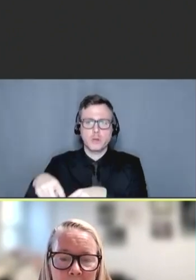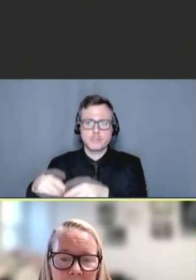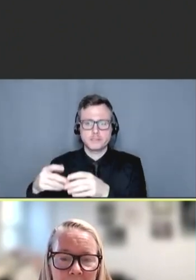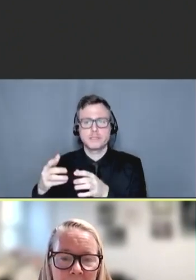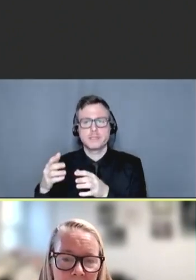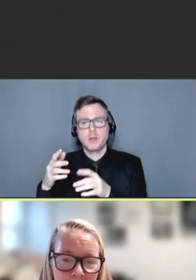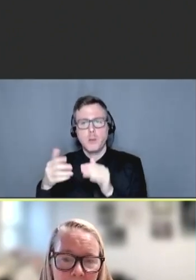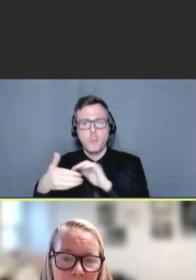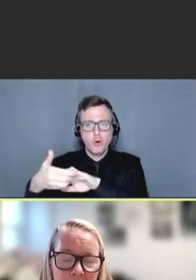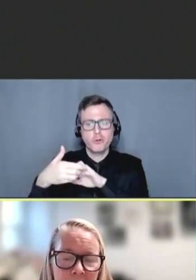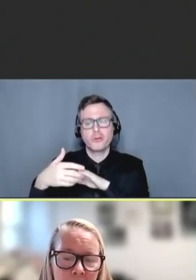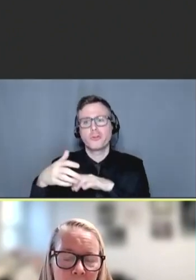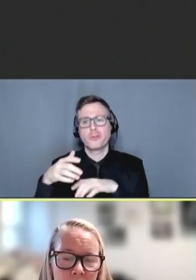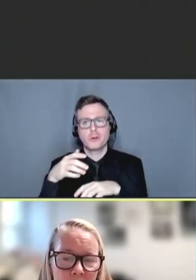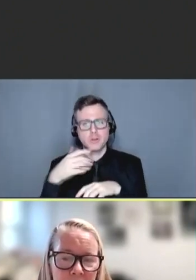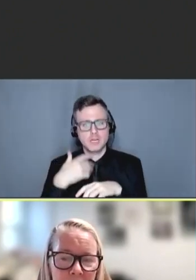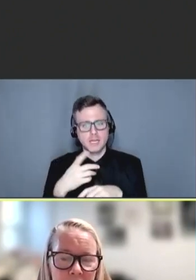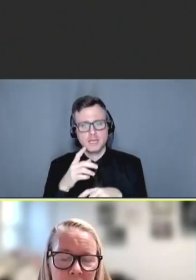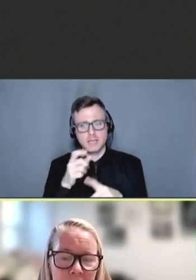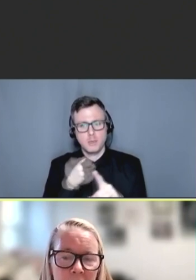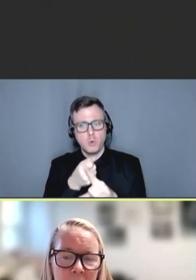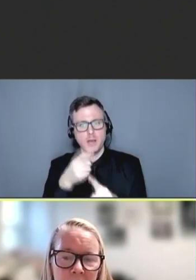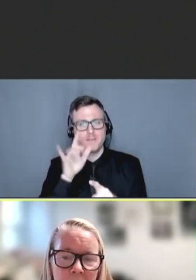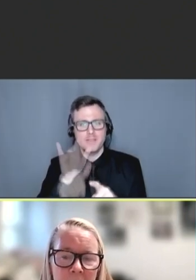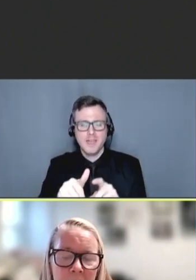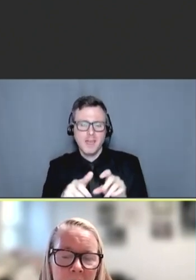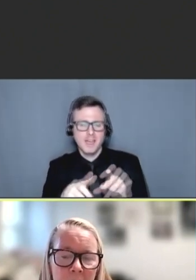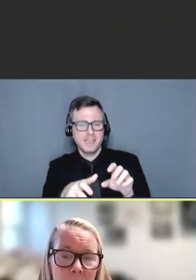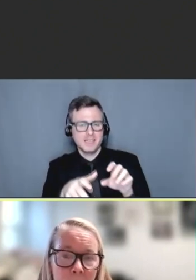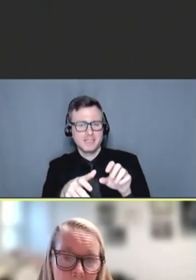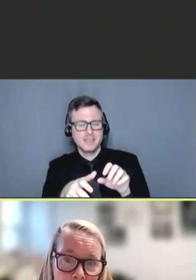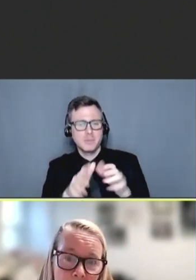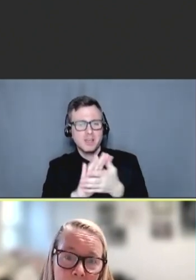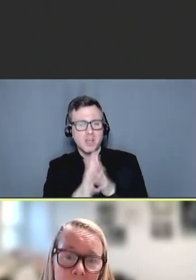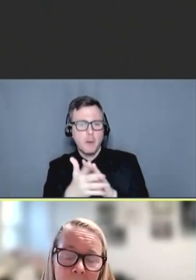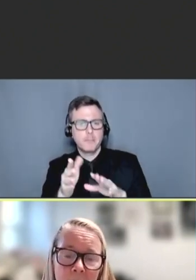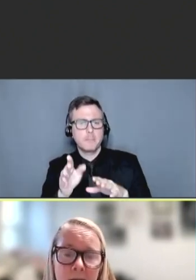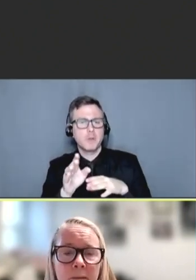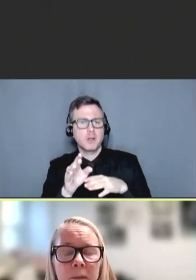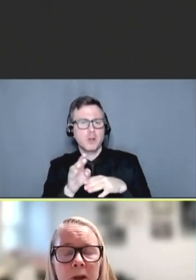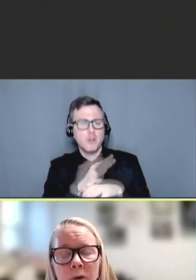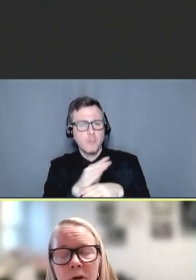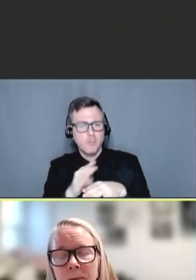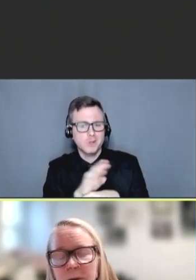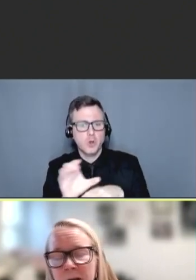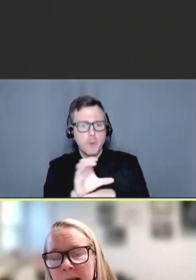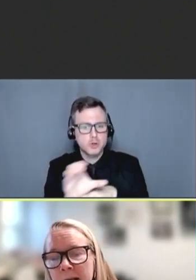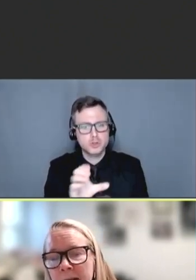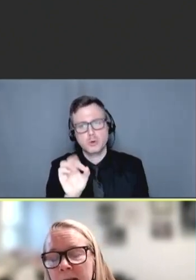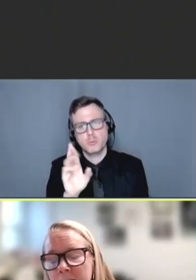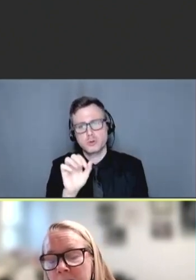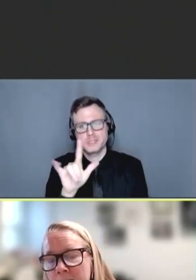with the impact of the commercialization that we're prepared, and programs are getting guidance